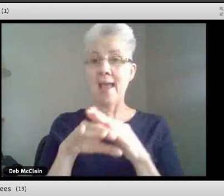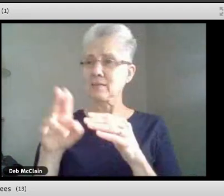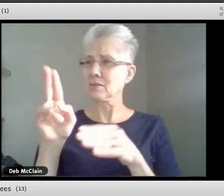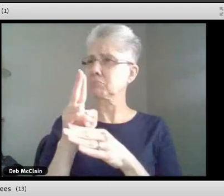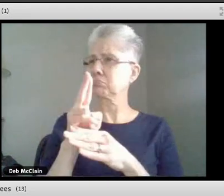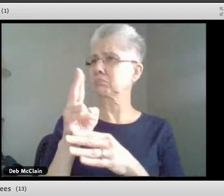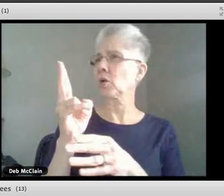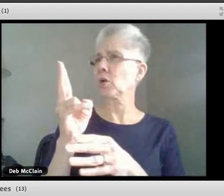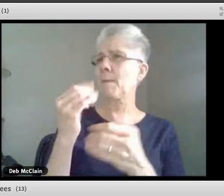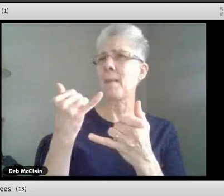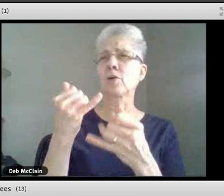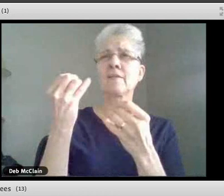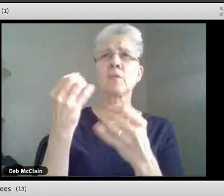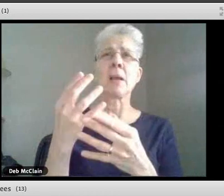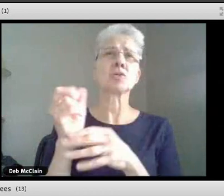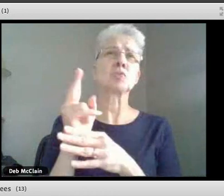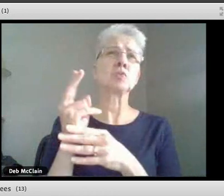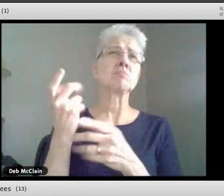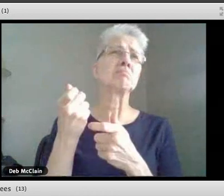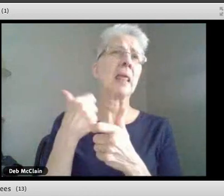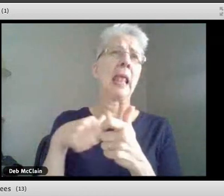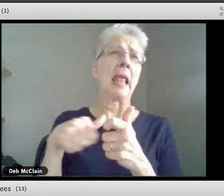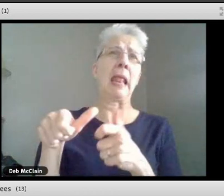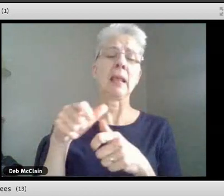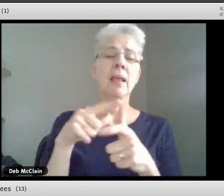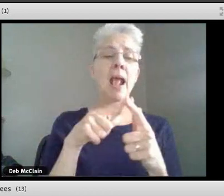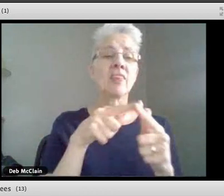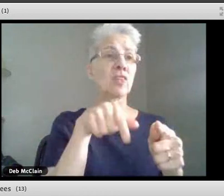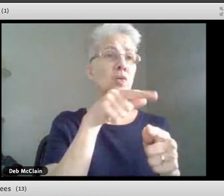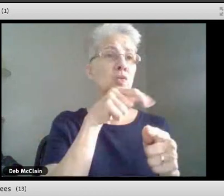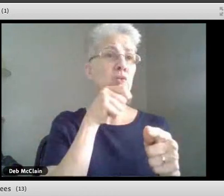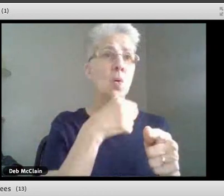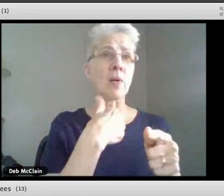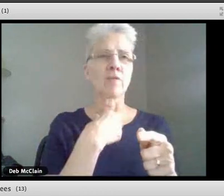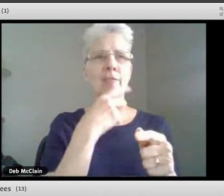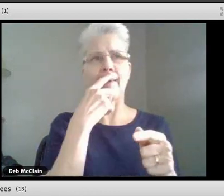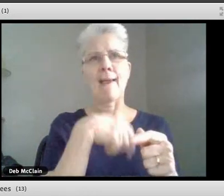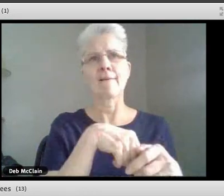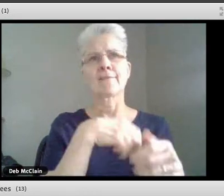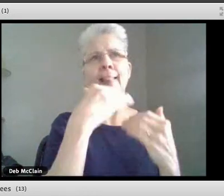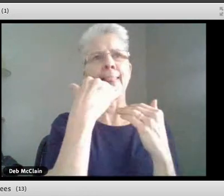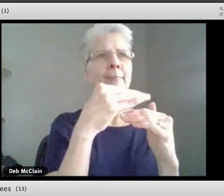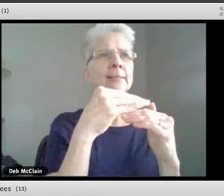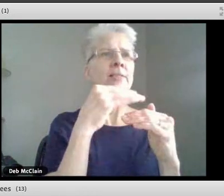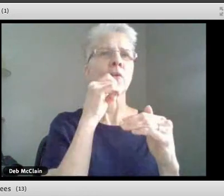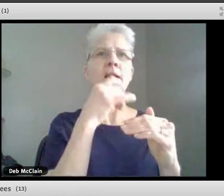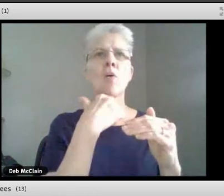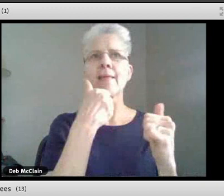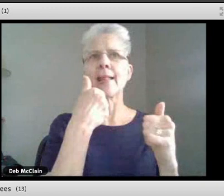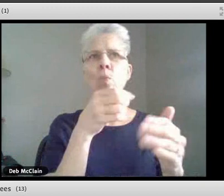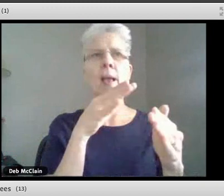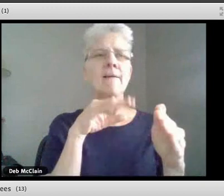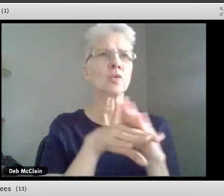and those that don't, or they have restrictions, or they don't have any at all, and this can be computers. It can be TVs. It can be the Internet.